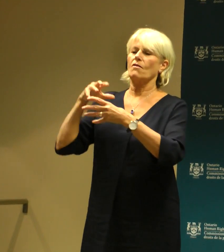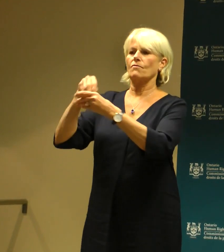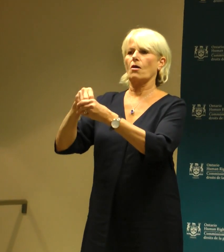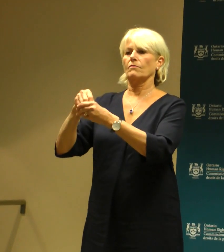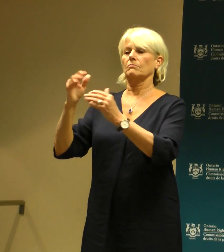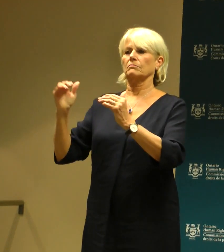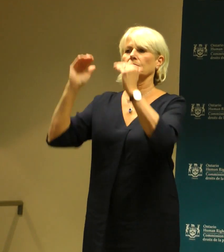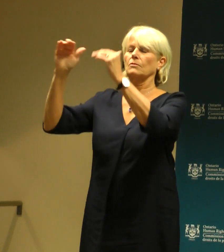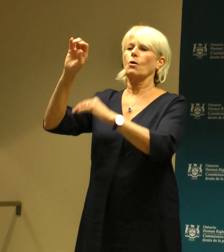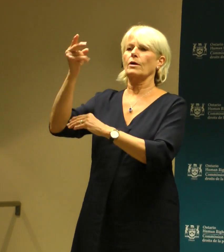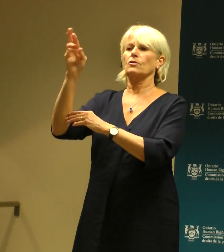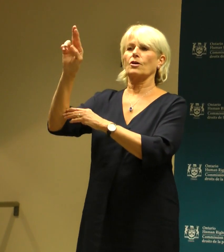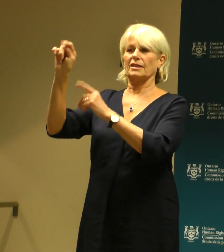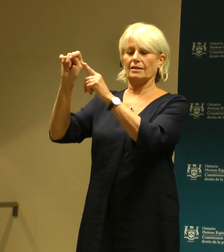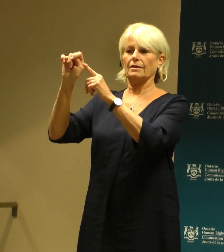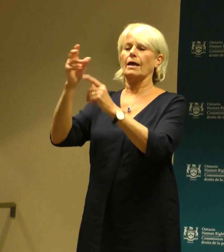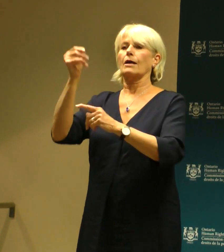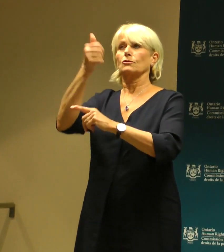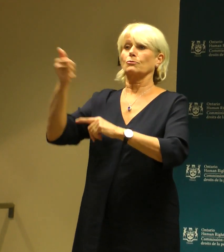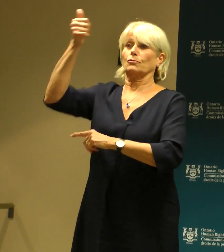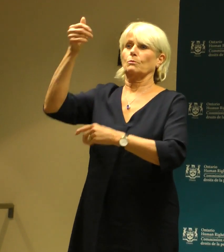Tribunal of Ontario and the Supreme Court of Canada.